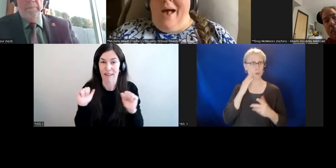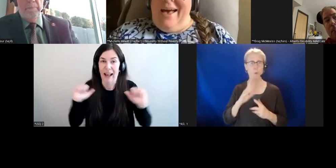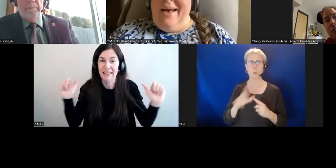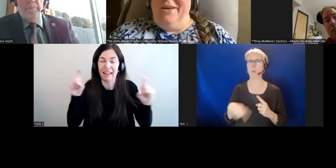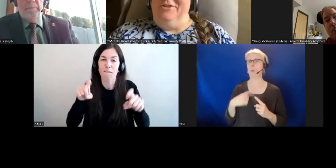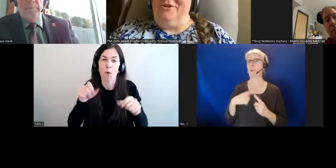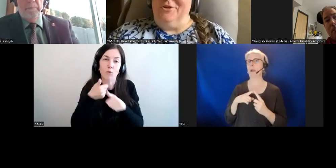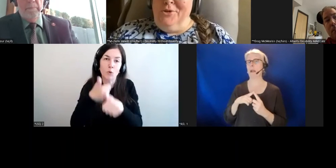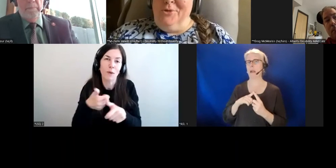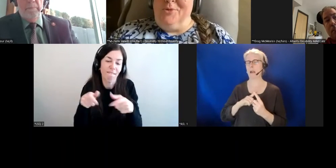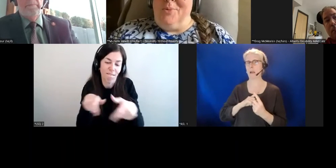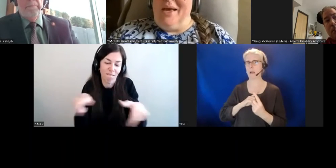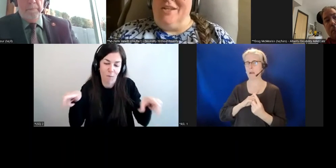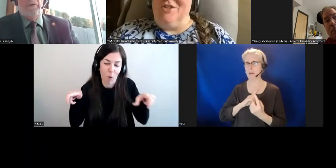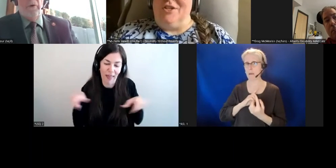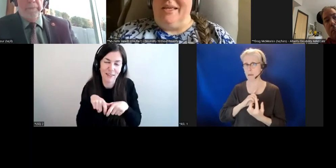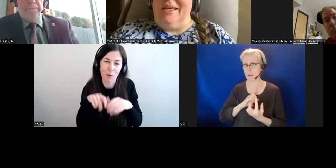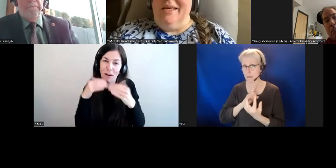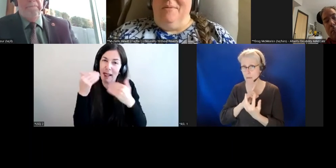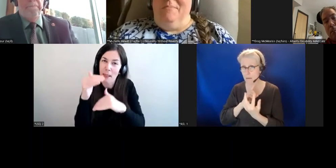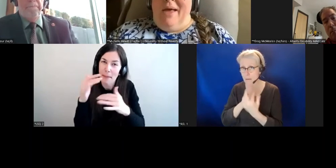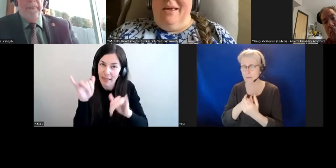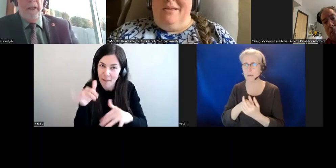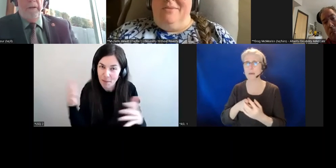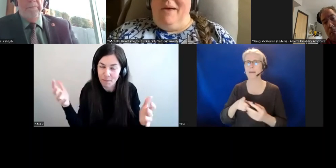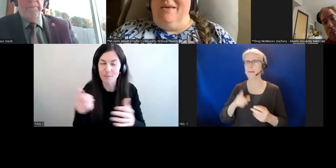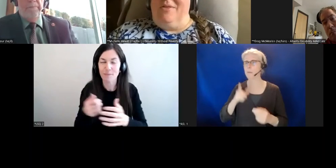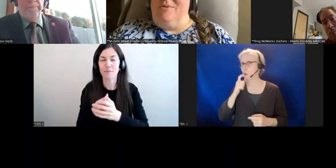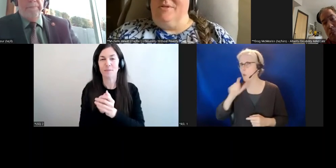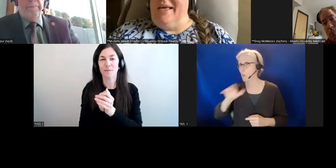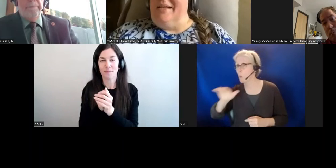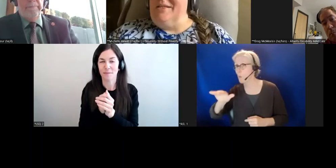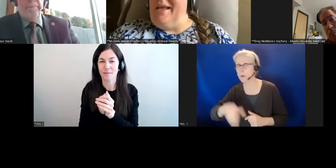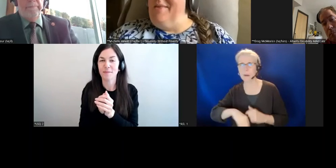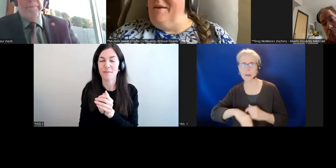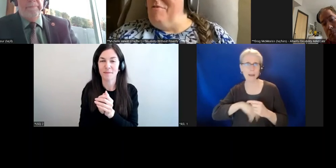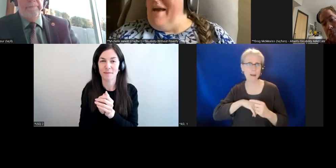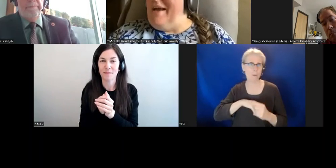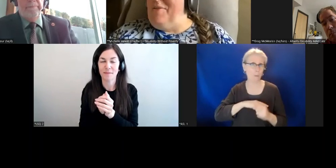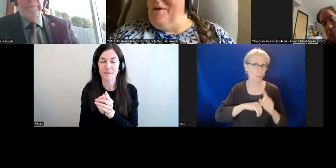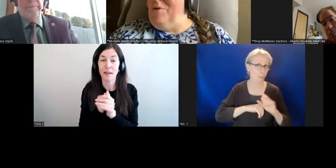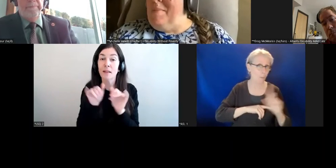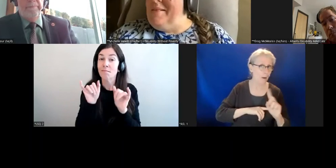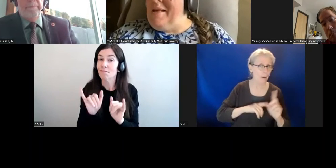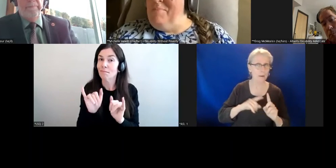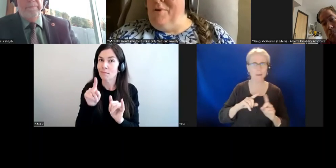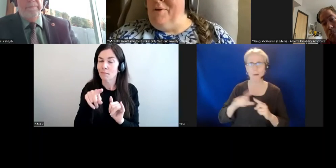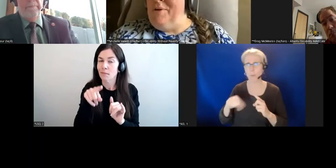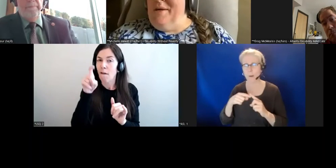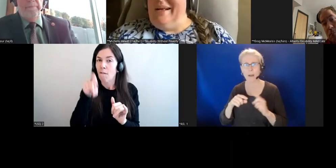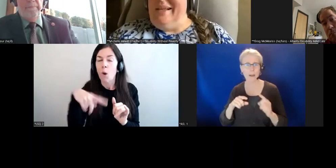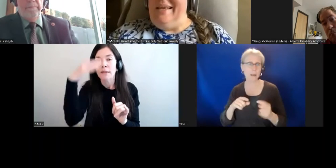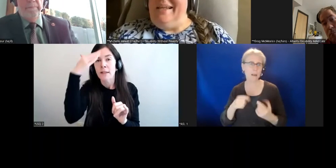AND WHERE AND TO WHO WE ACTUALLY MAKE THOSE THINGS. I THINK, GREG, I THINK YOU MADE THAT POINT